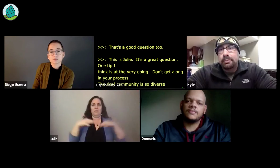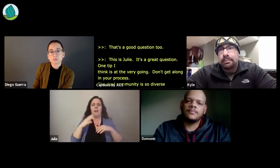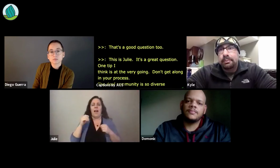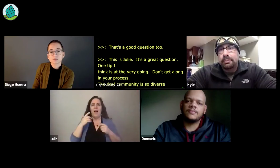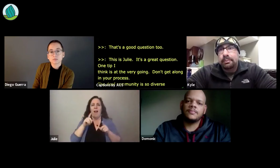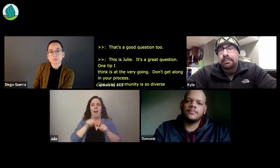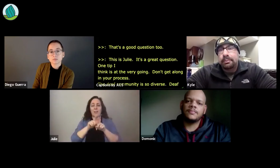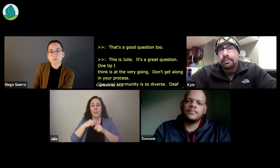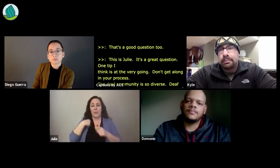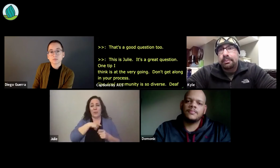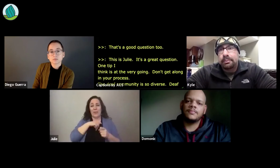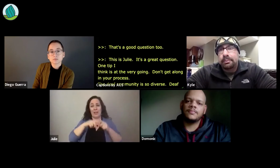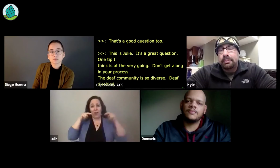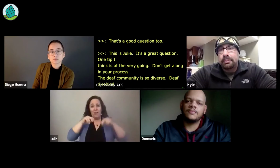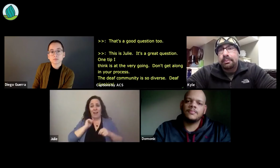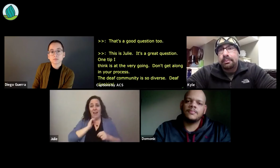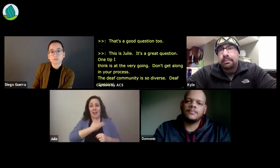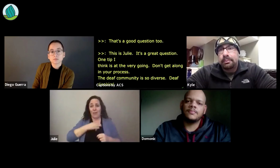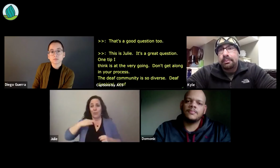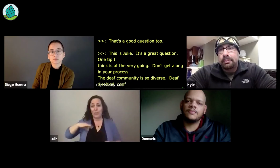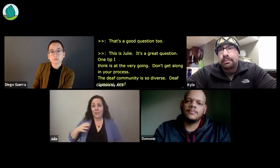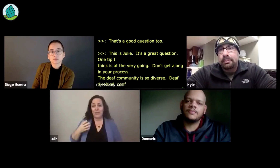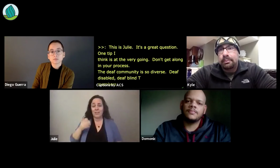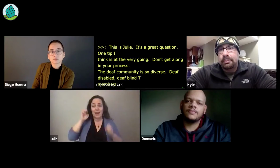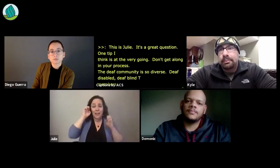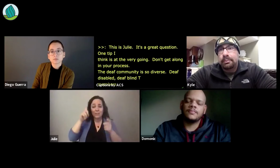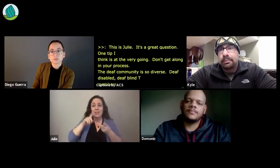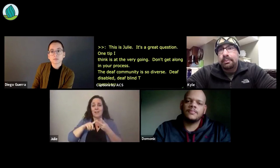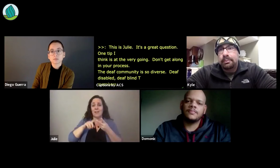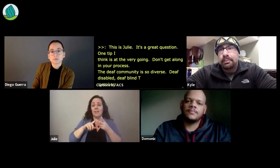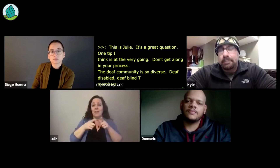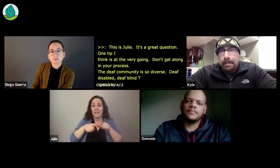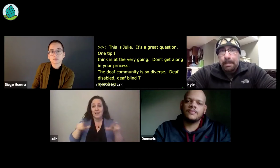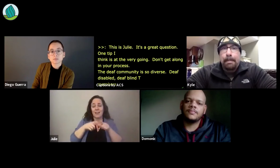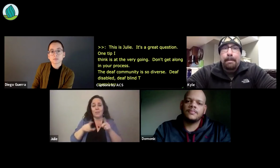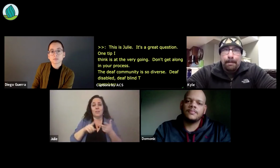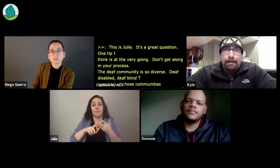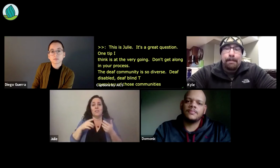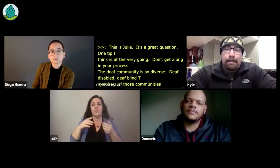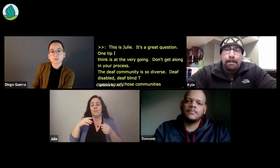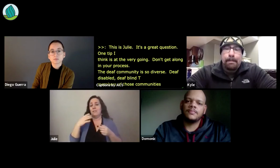and take a look at privilege-- education, language, race, everything.